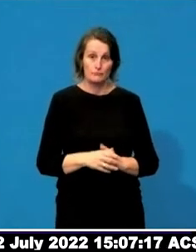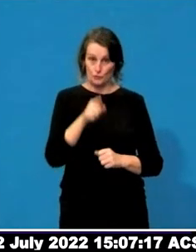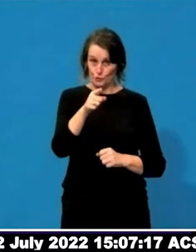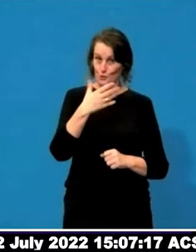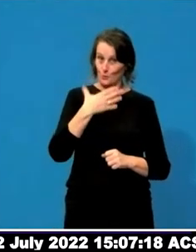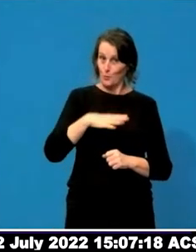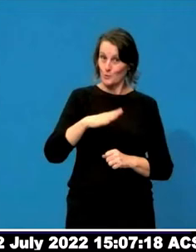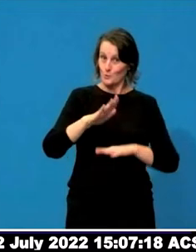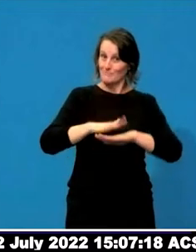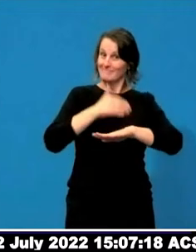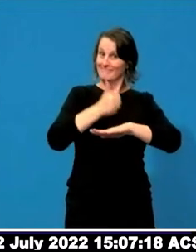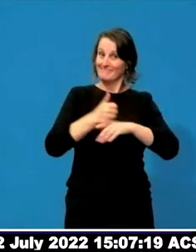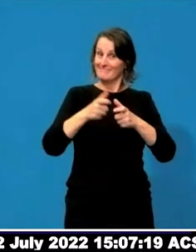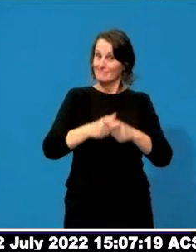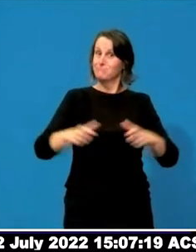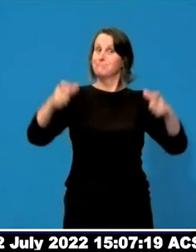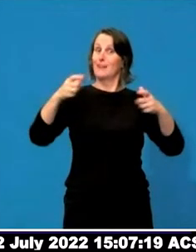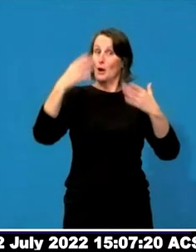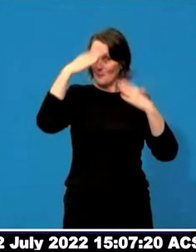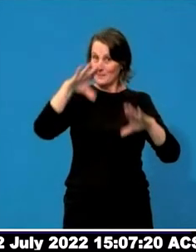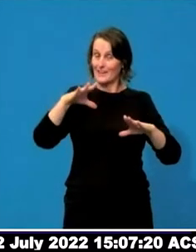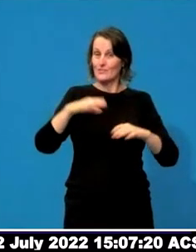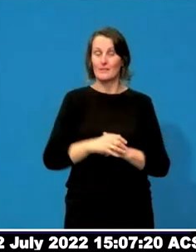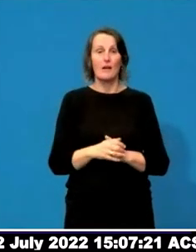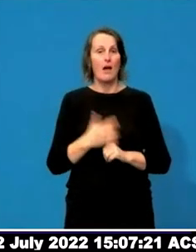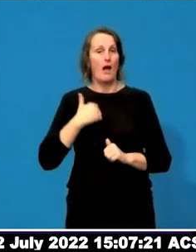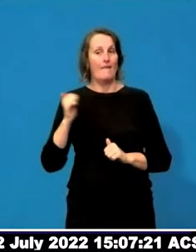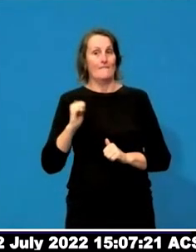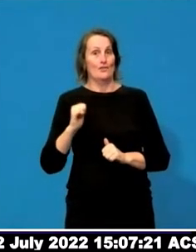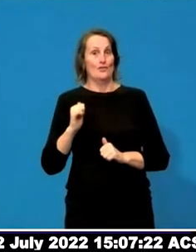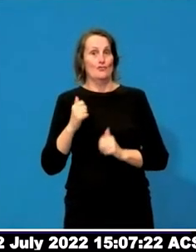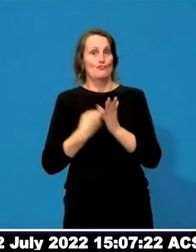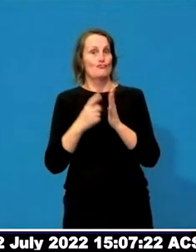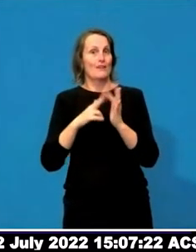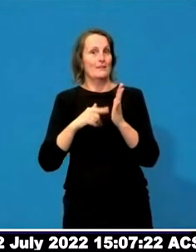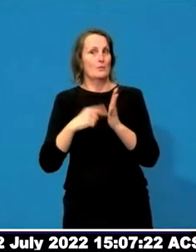I've just rented another house in East Trinity last week, two weeks ago, and I'm setting that up.